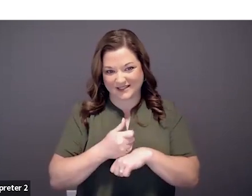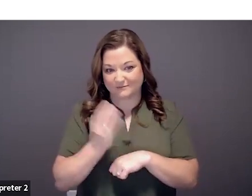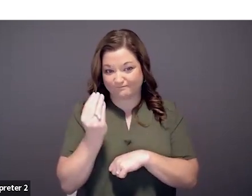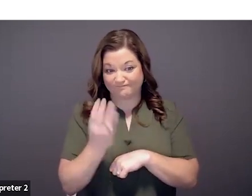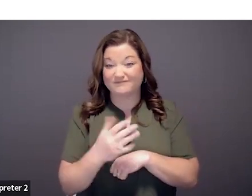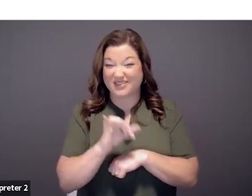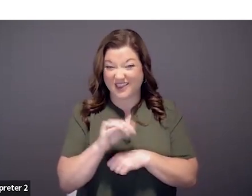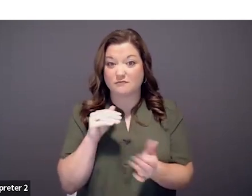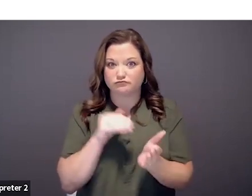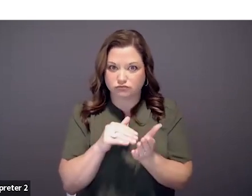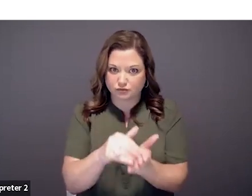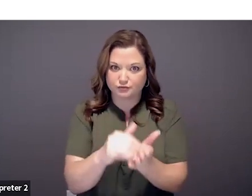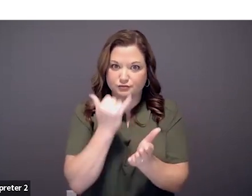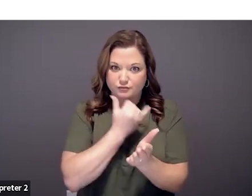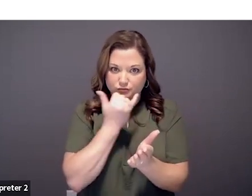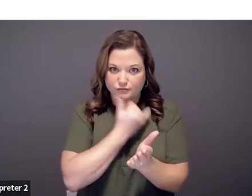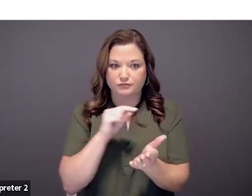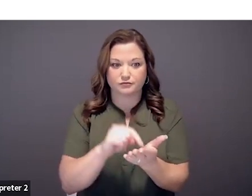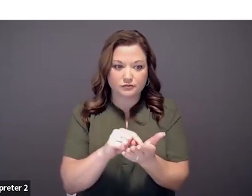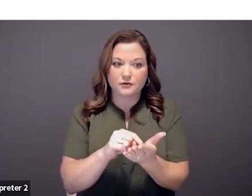and radios and entire forms.